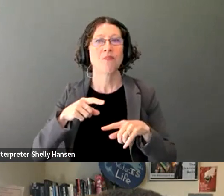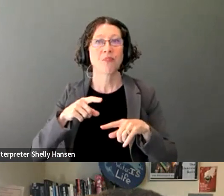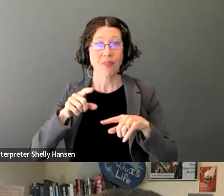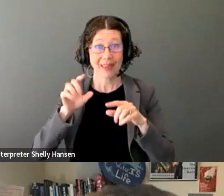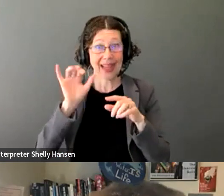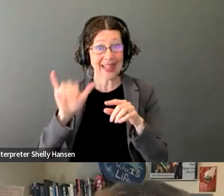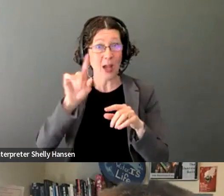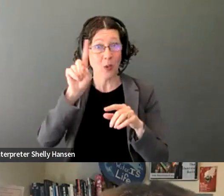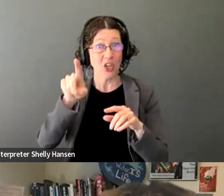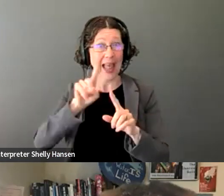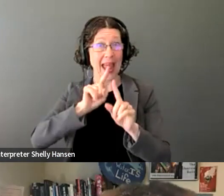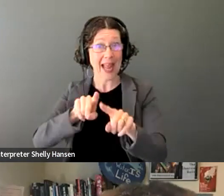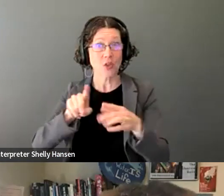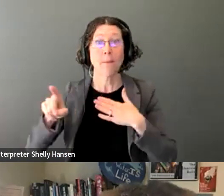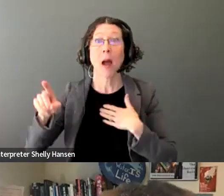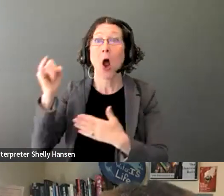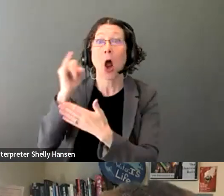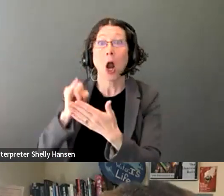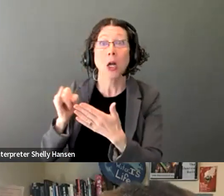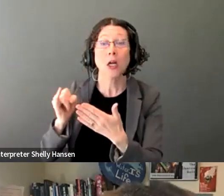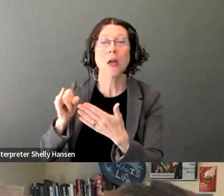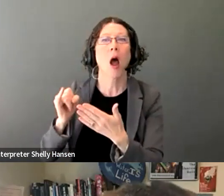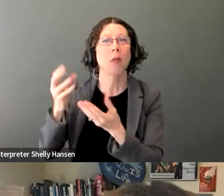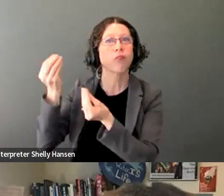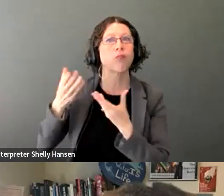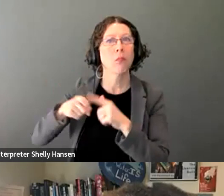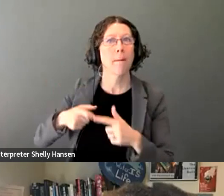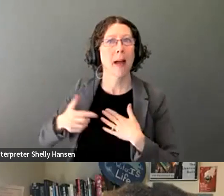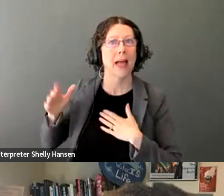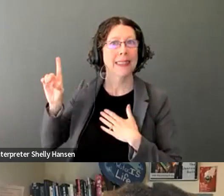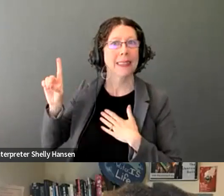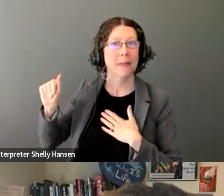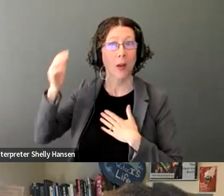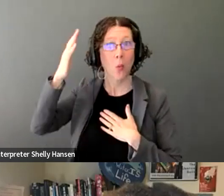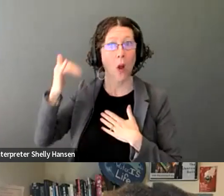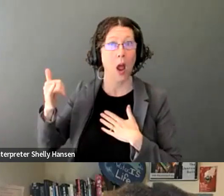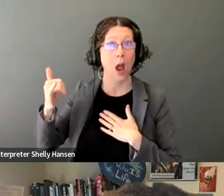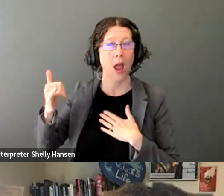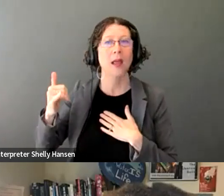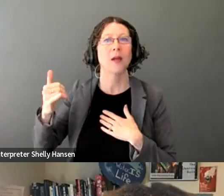really being informed by my disability, because I am being made to slow down.